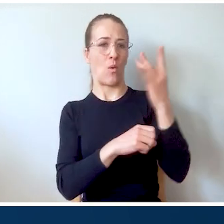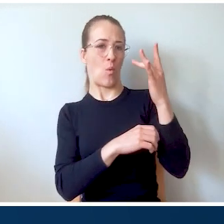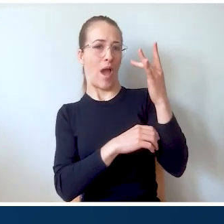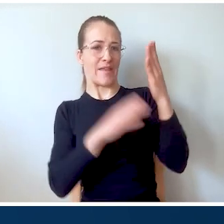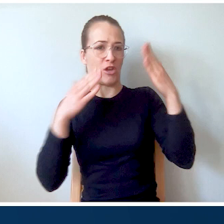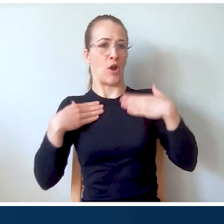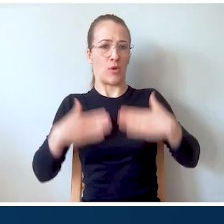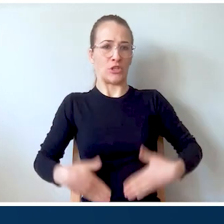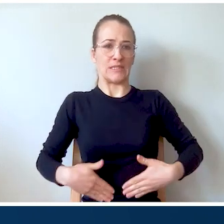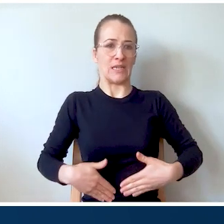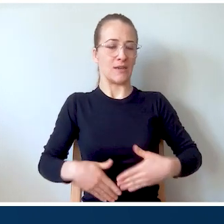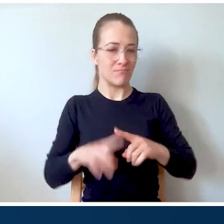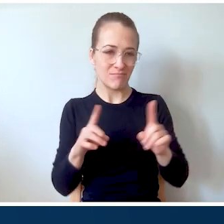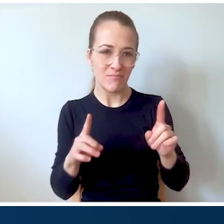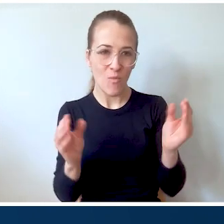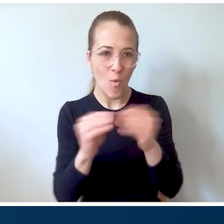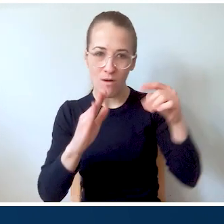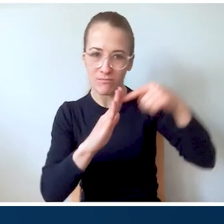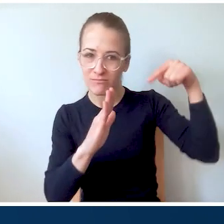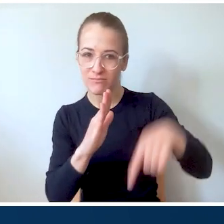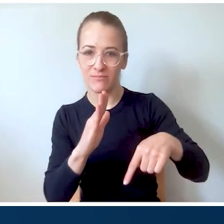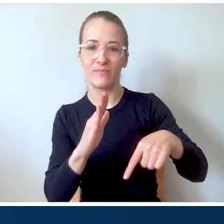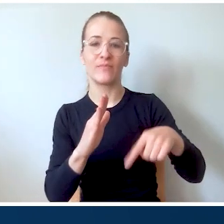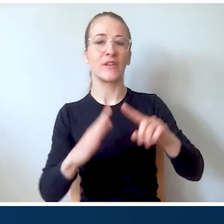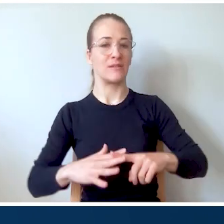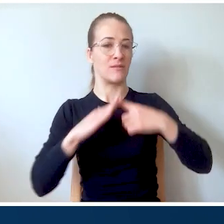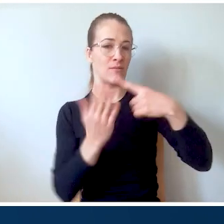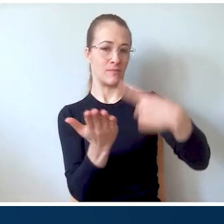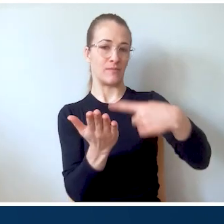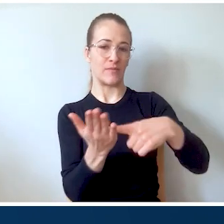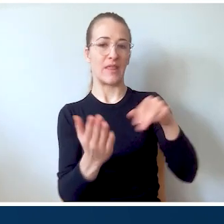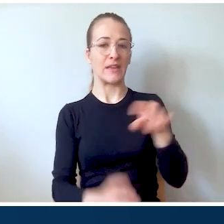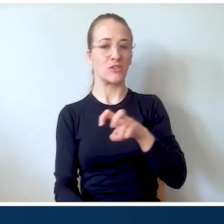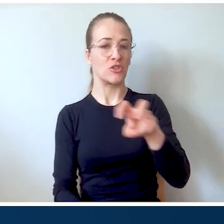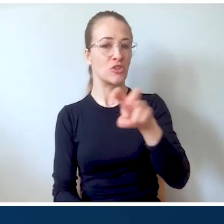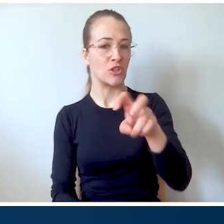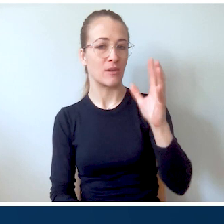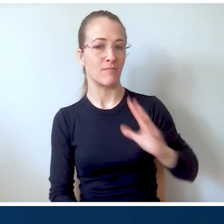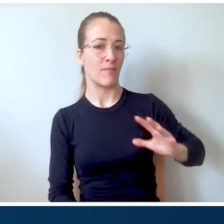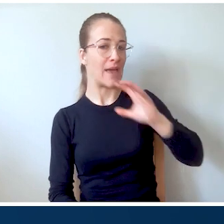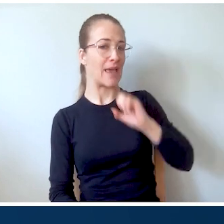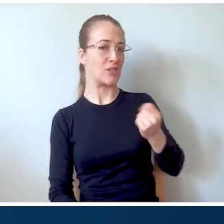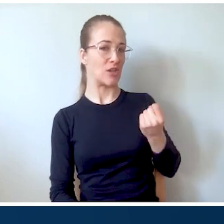And you talked about this journey starting with you as an 11 year old,